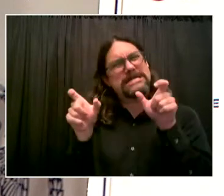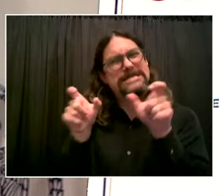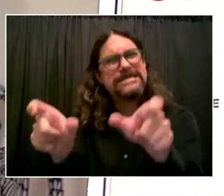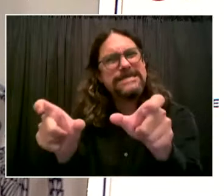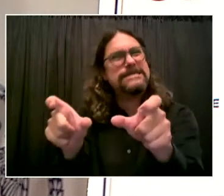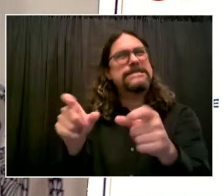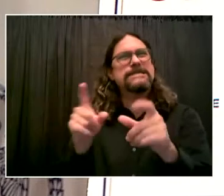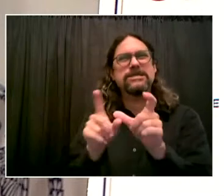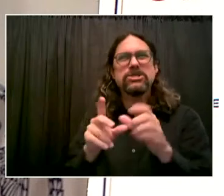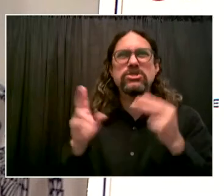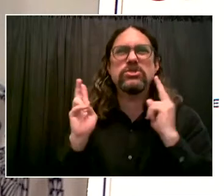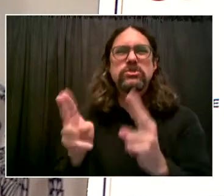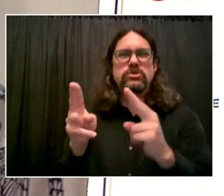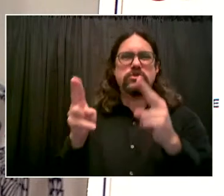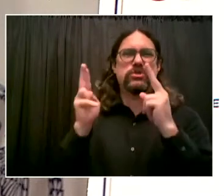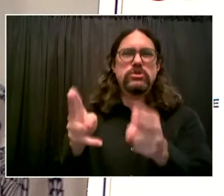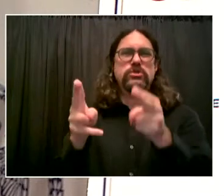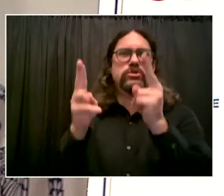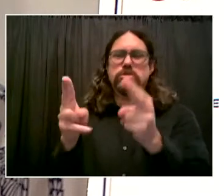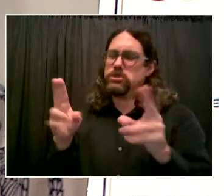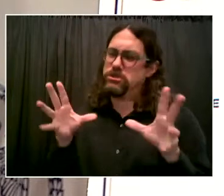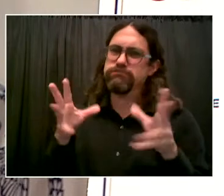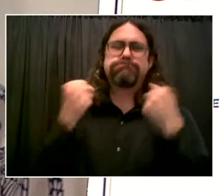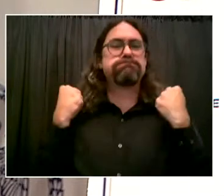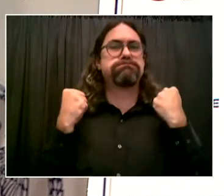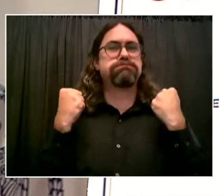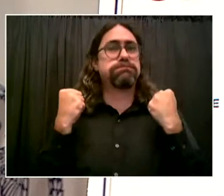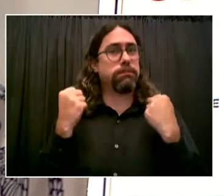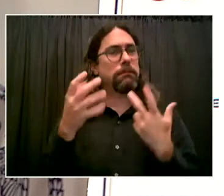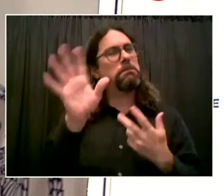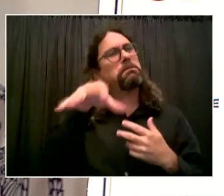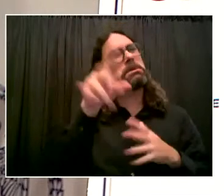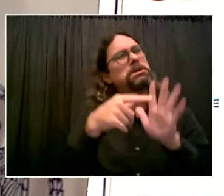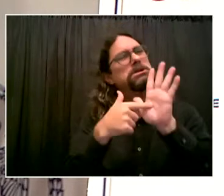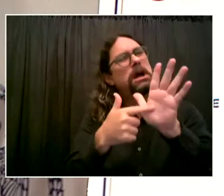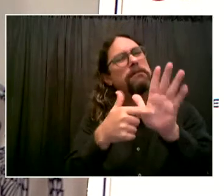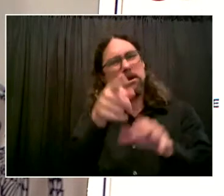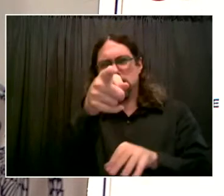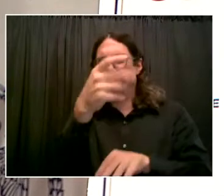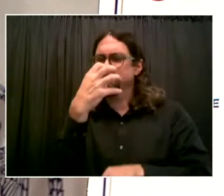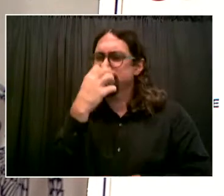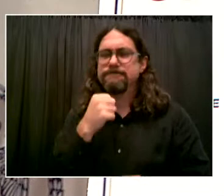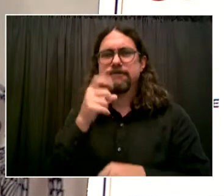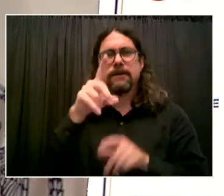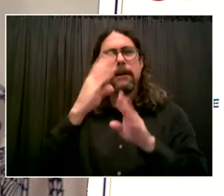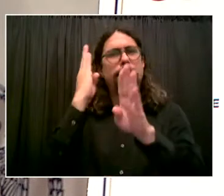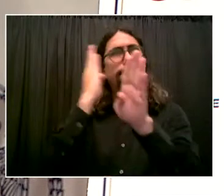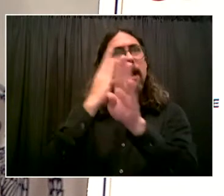SURFACE TRANSPORTATION EXPERT PANEL TALKED ABOUT. REALLY RAMPING UP CONSTRUCTION OFUS B NDA BIKE